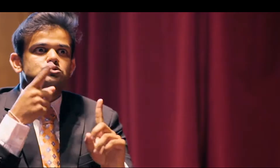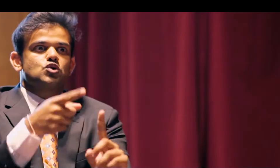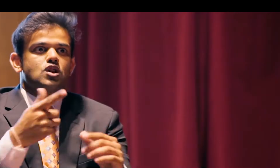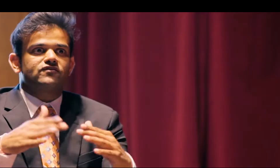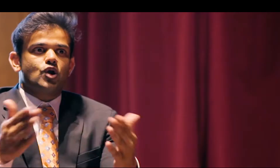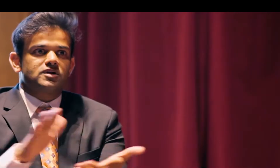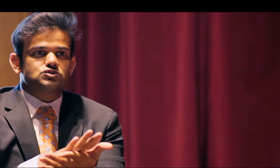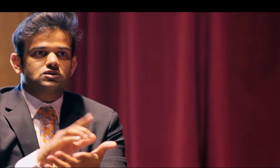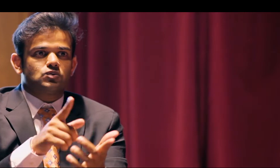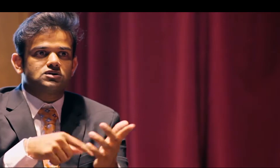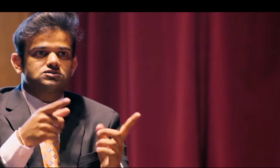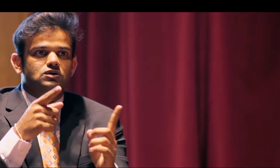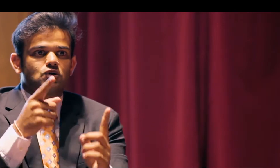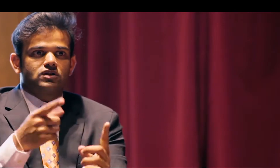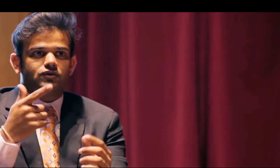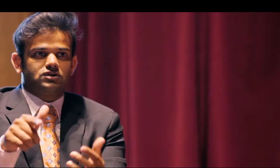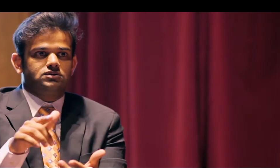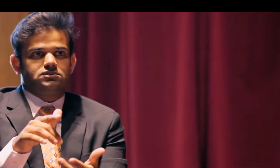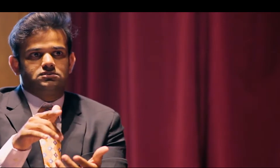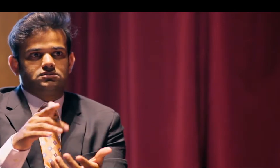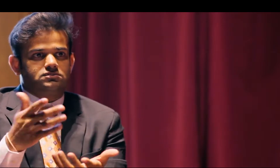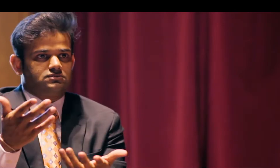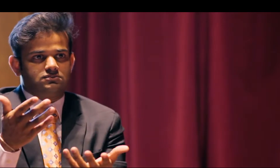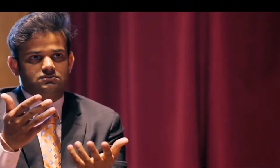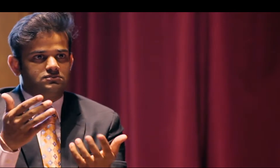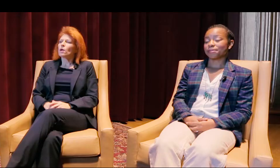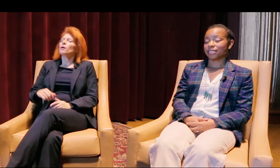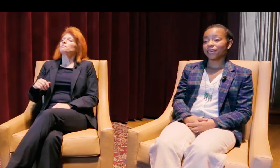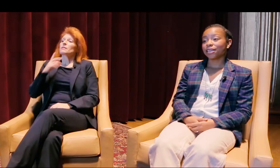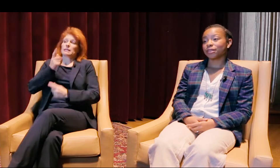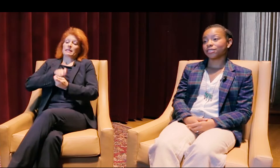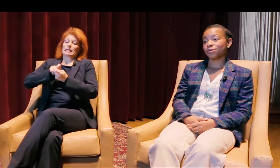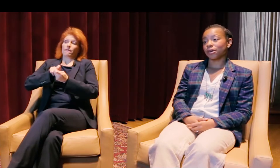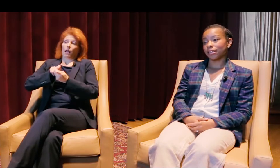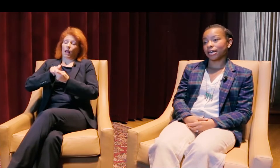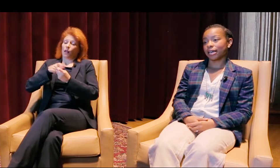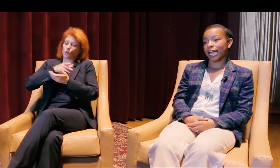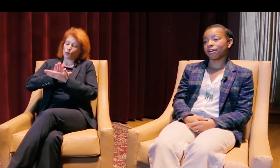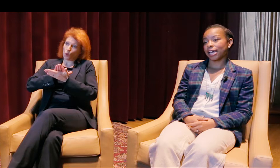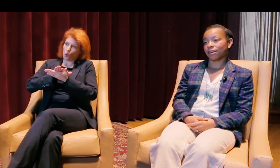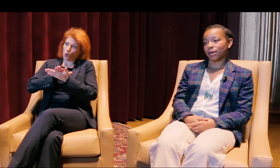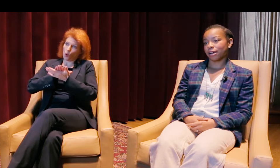[Vai] Interesting. So, what's your goal in opening up the school? Specifically with the school, the area that we are